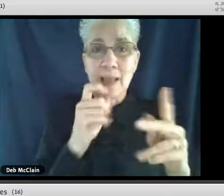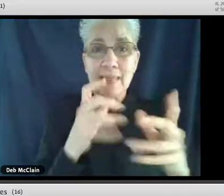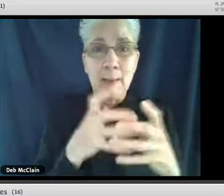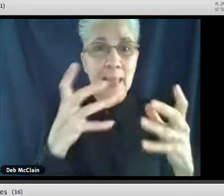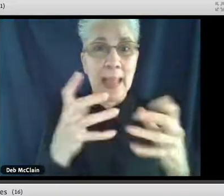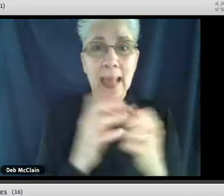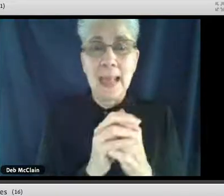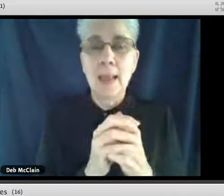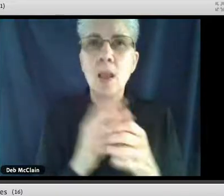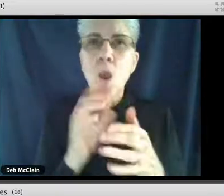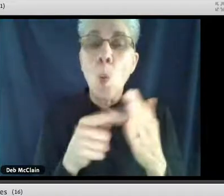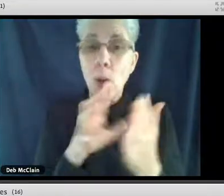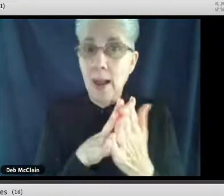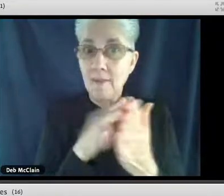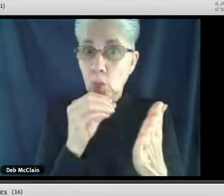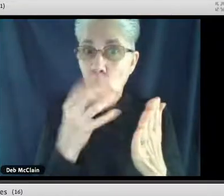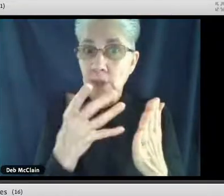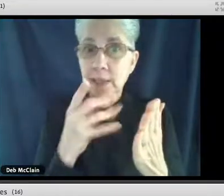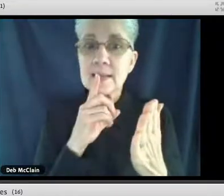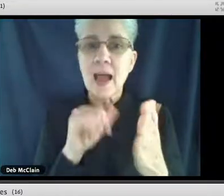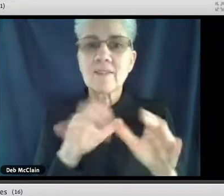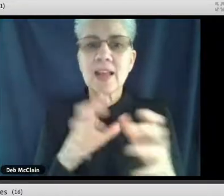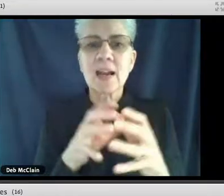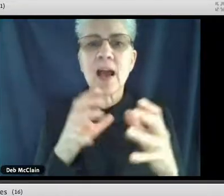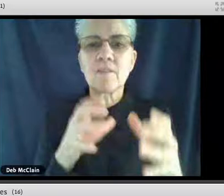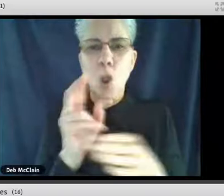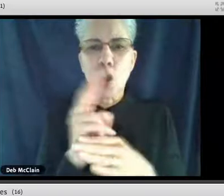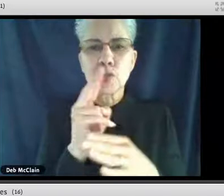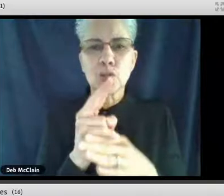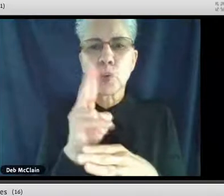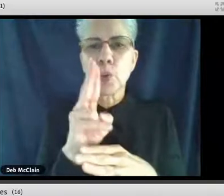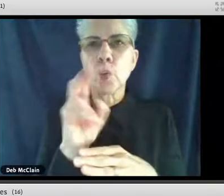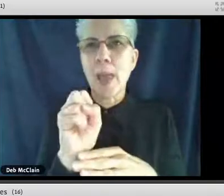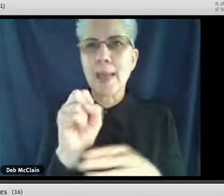What I found, I did a large UX study for one organization,